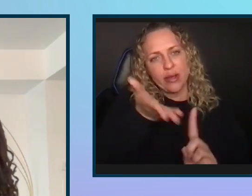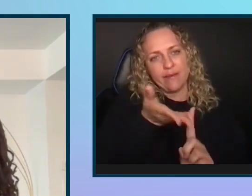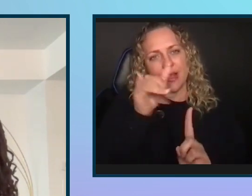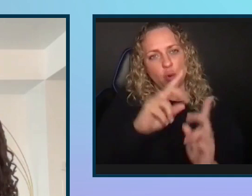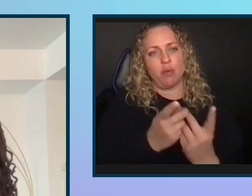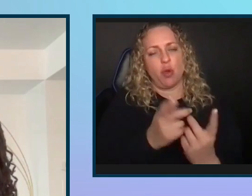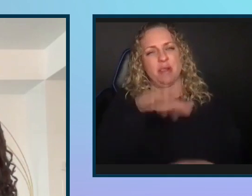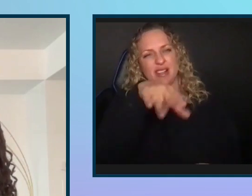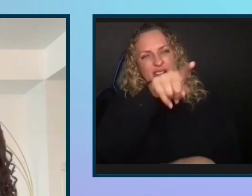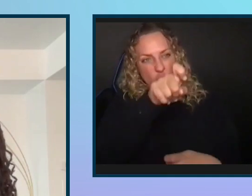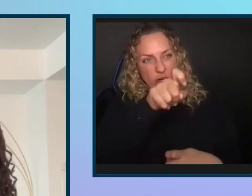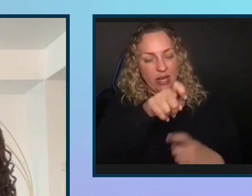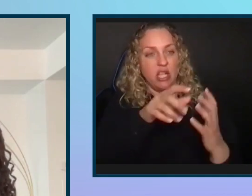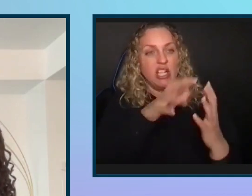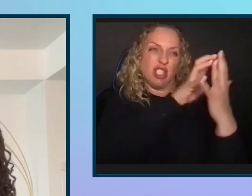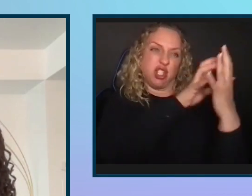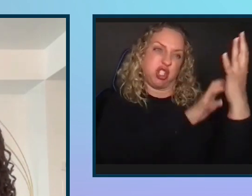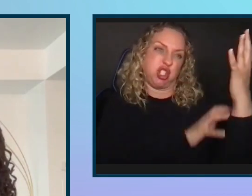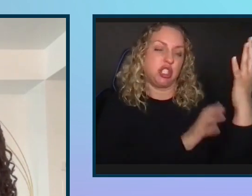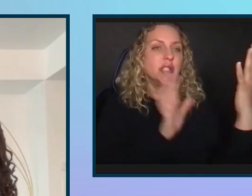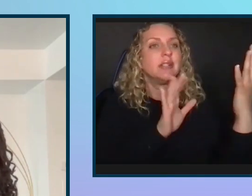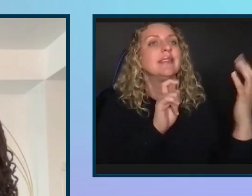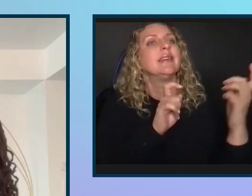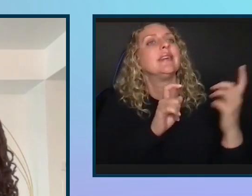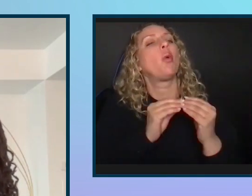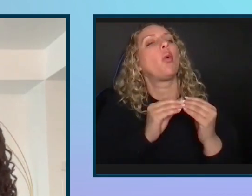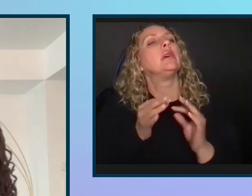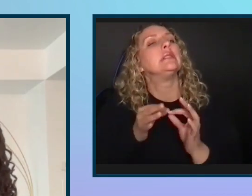and not just immediately get into some terms that might be more confusing for someone?